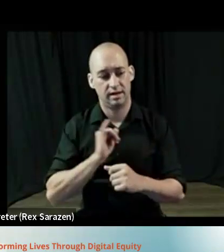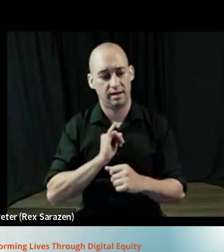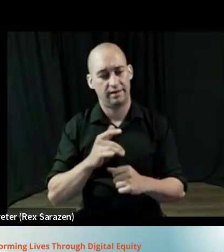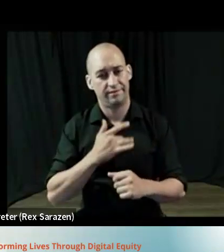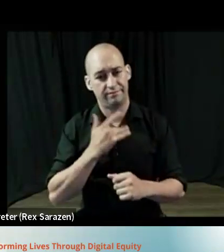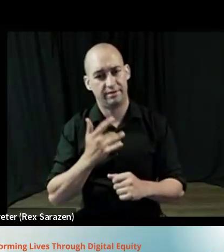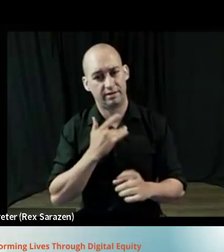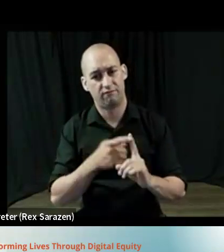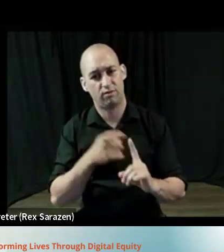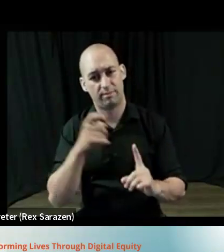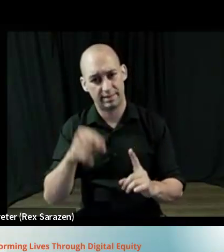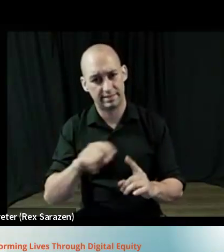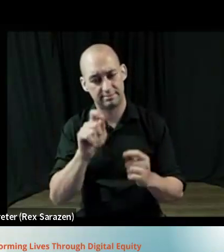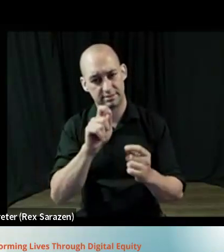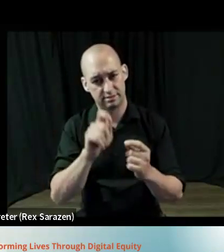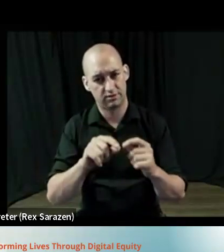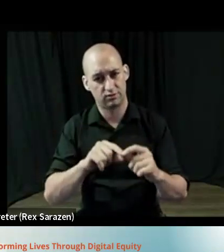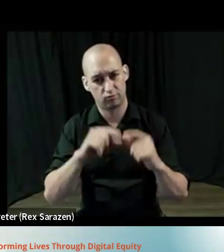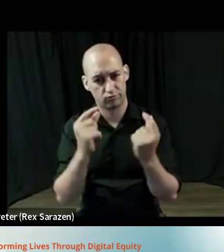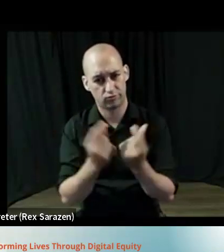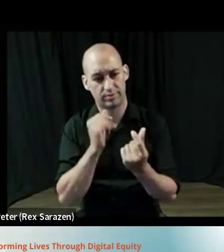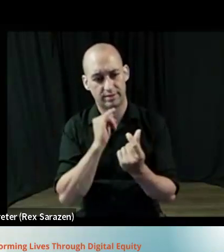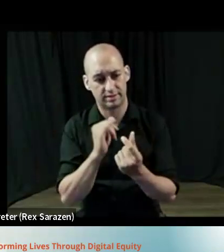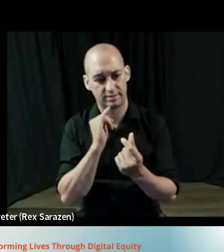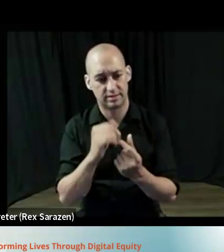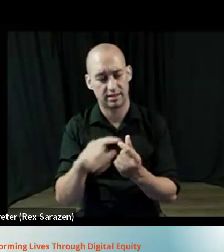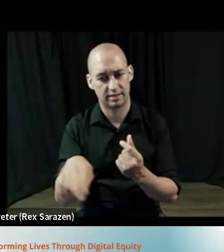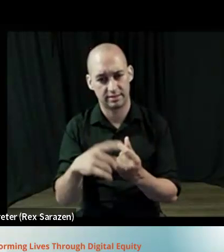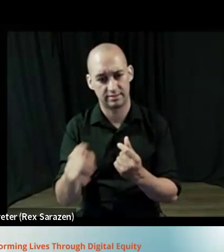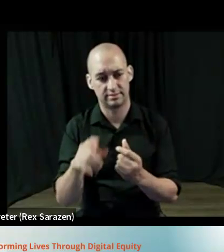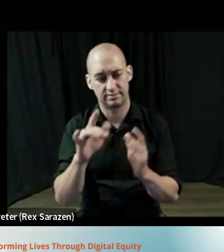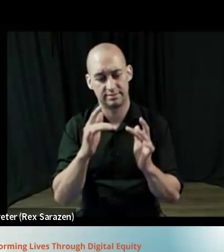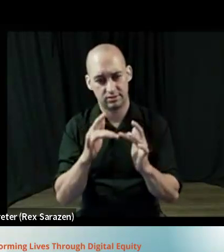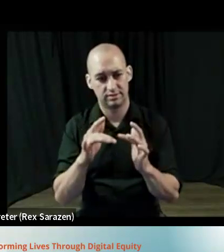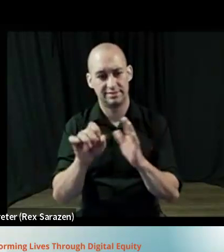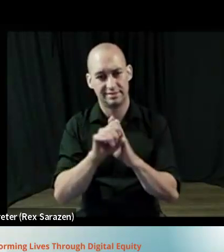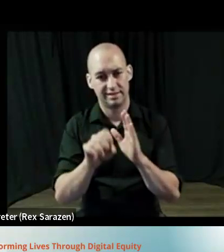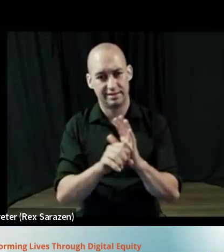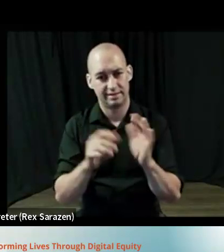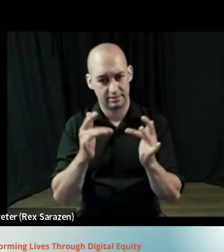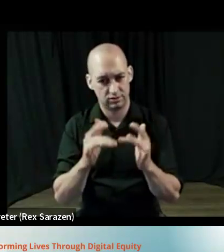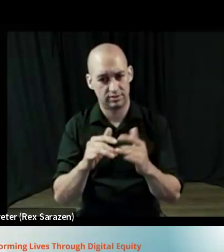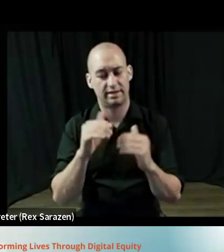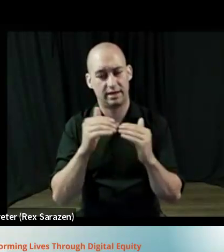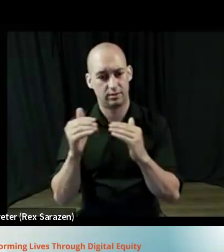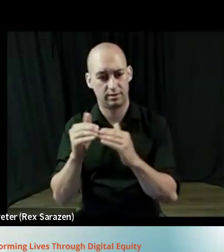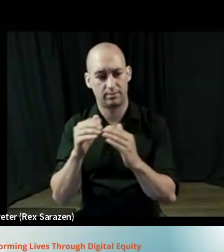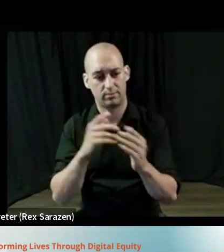particular group of people is that the State Digital Equity Plan was concocted or written